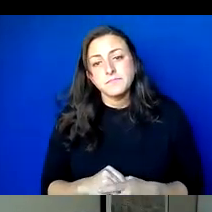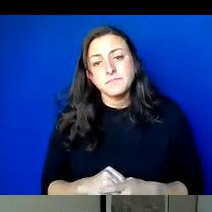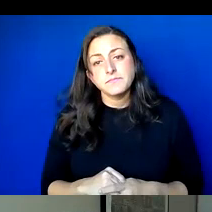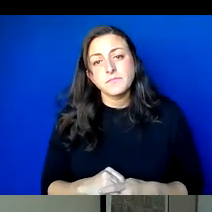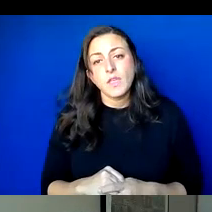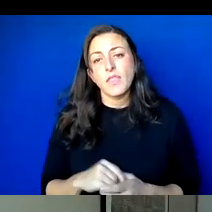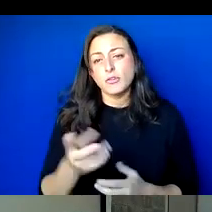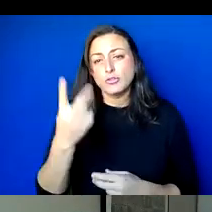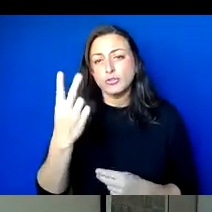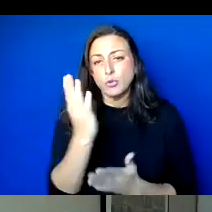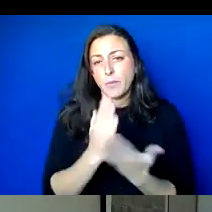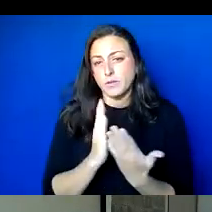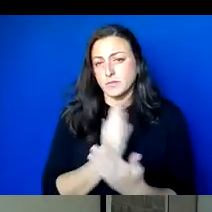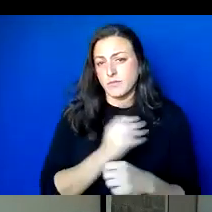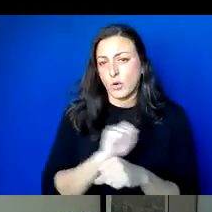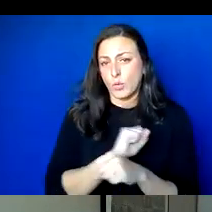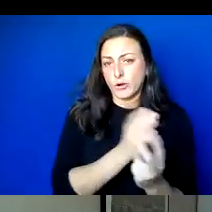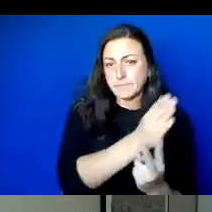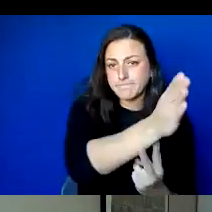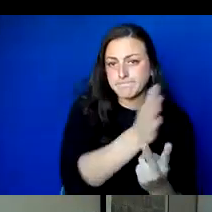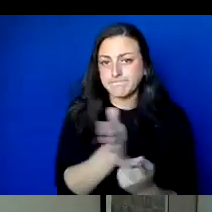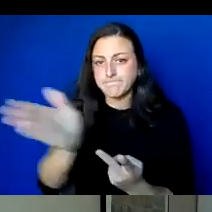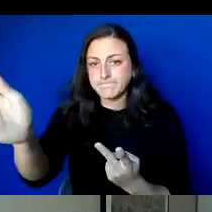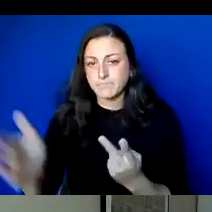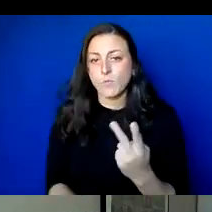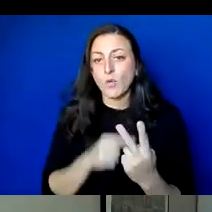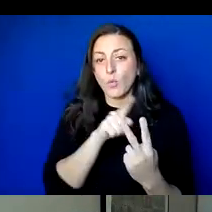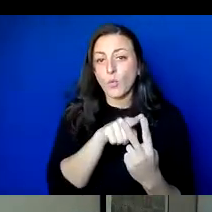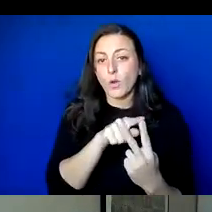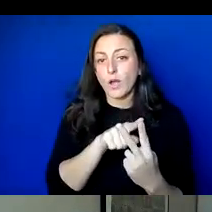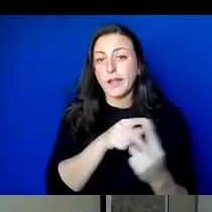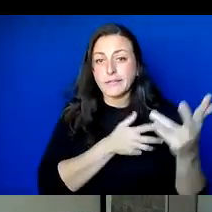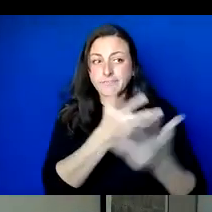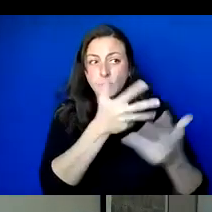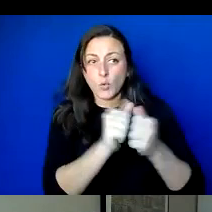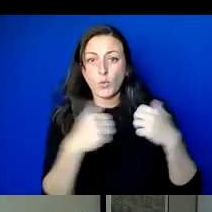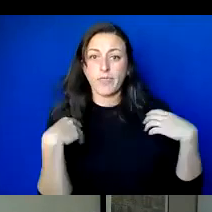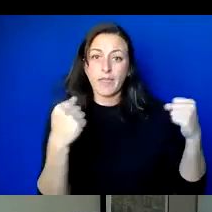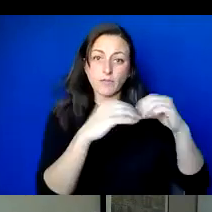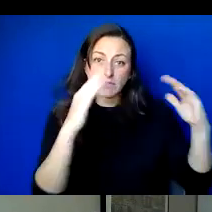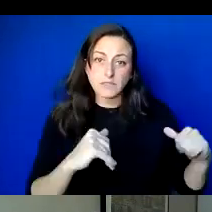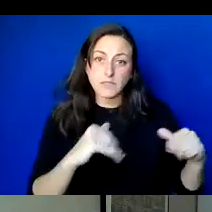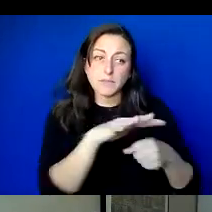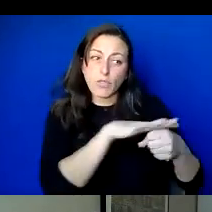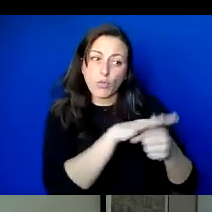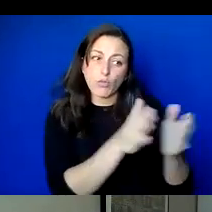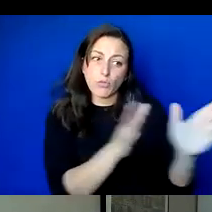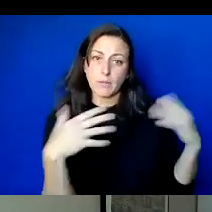to the work. One arm is in partnering with health systems and local public health agencies for large